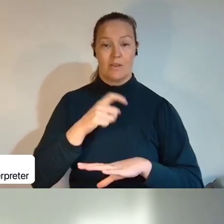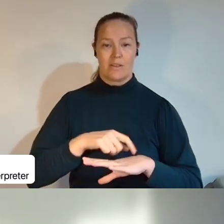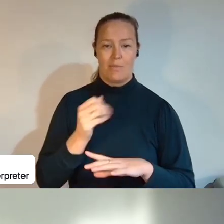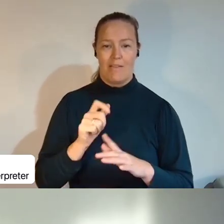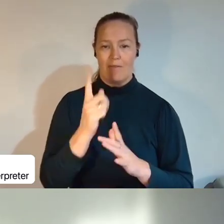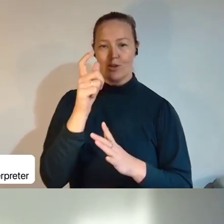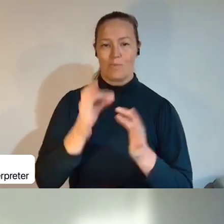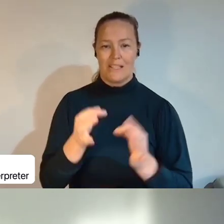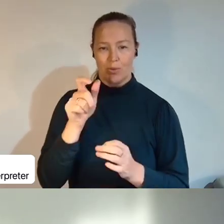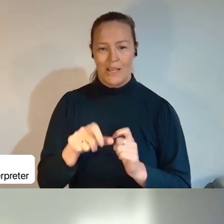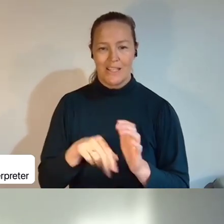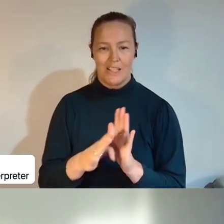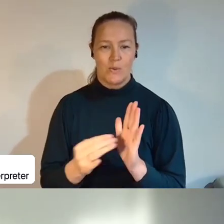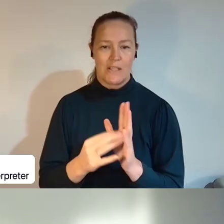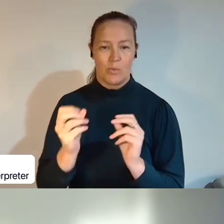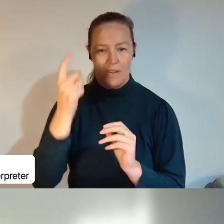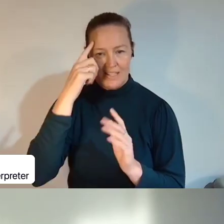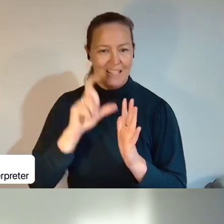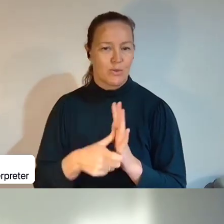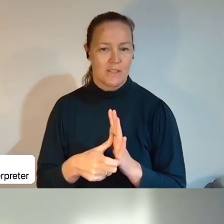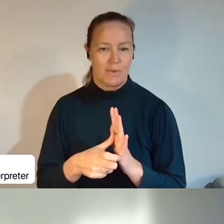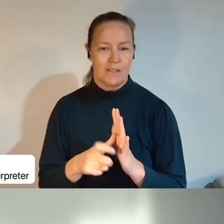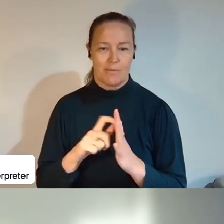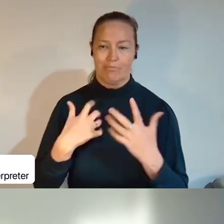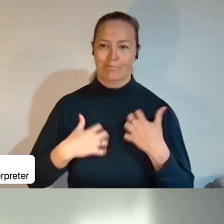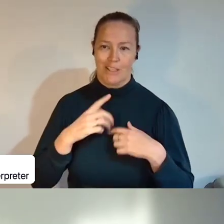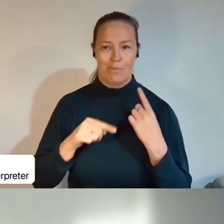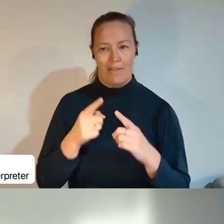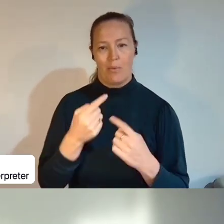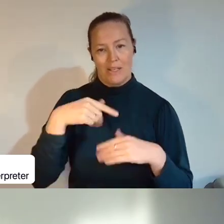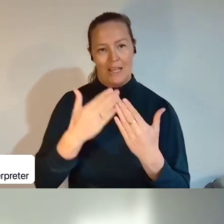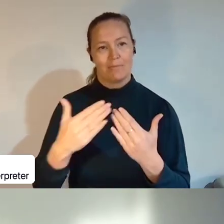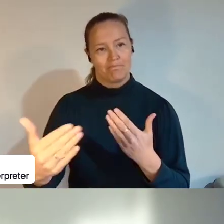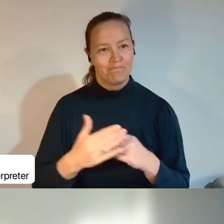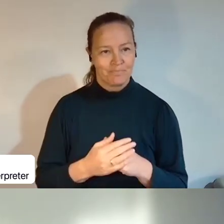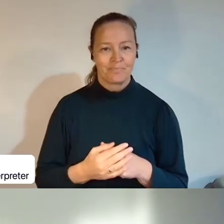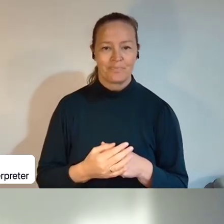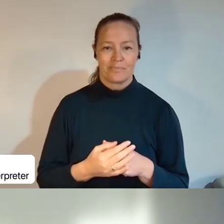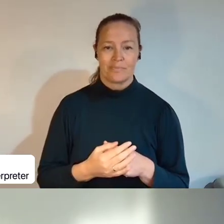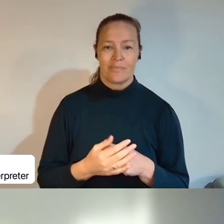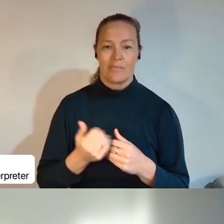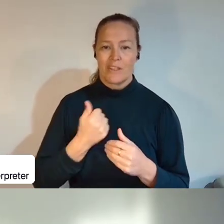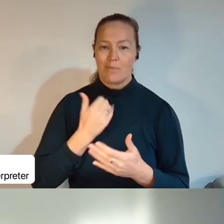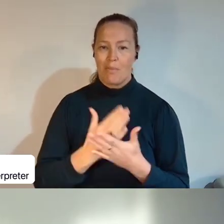Zealand with an intellectual disability. So that was what I wanted to say. And now I'm going to